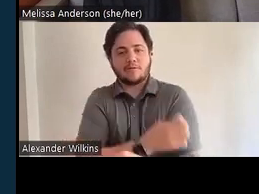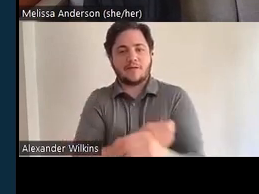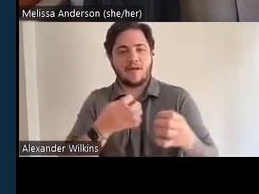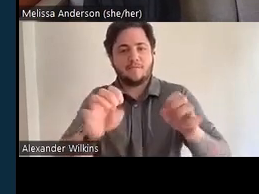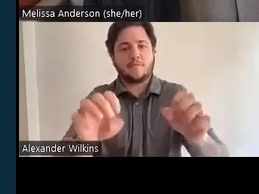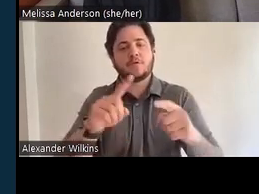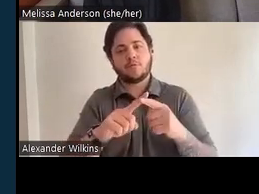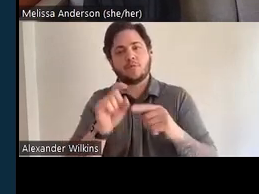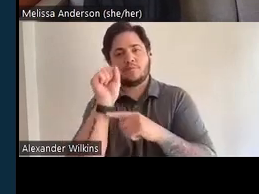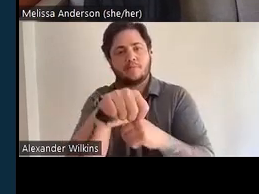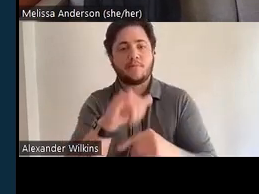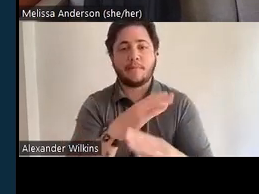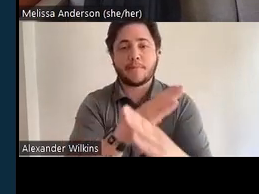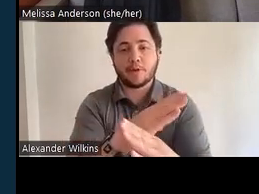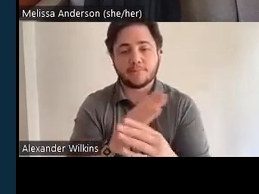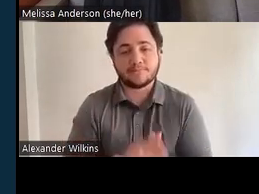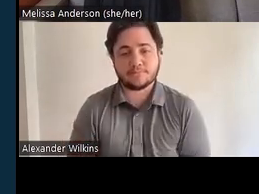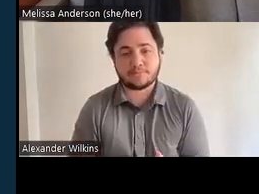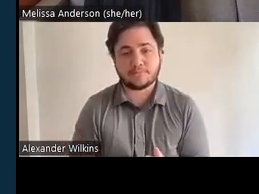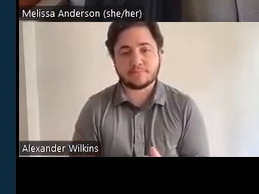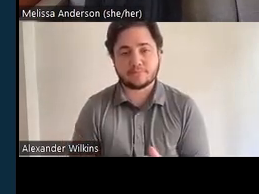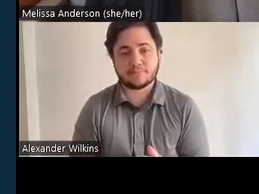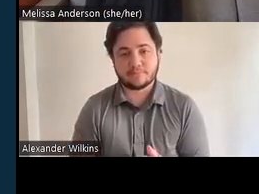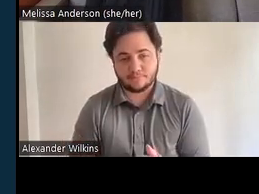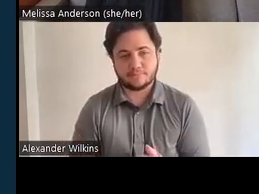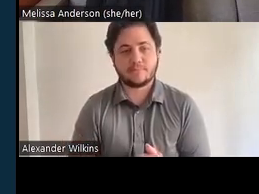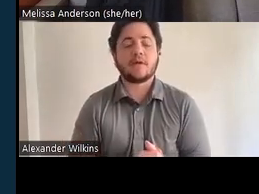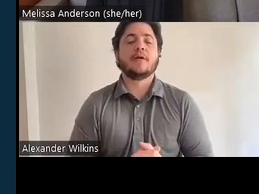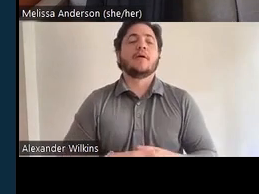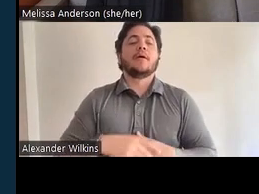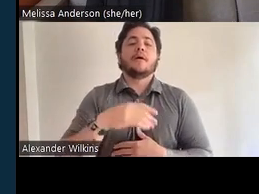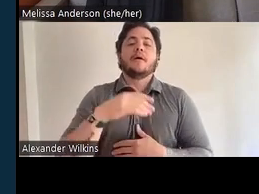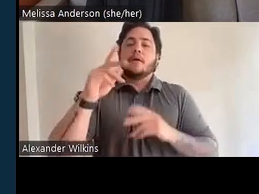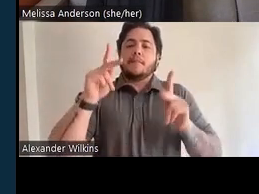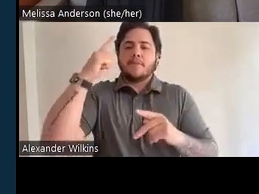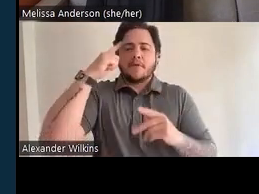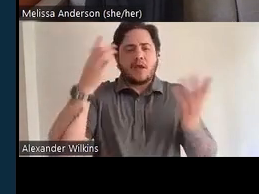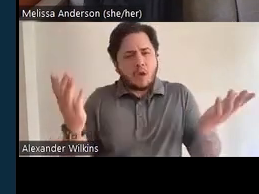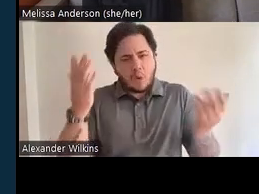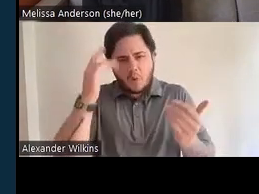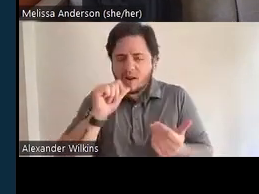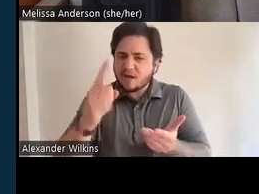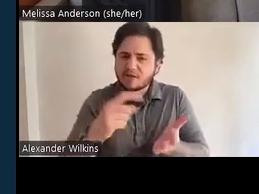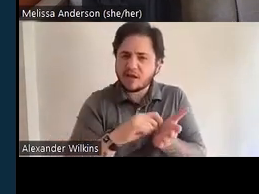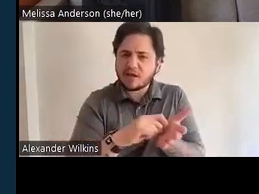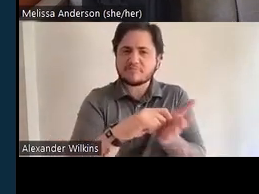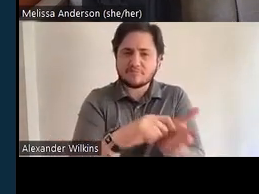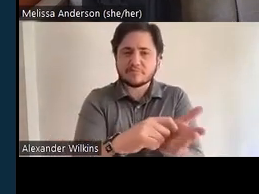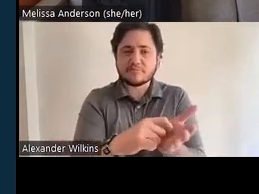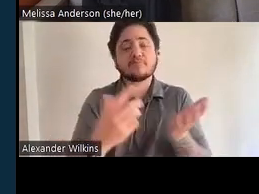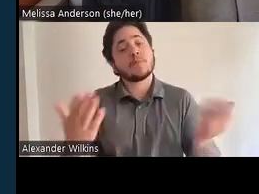end up giving up. It's not worth the energy and effort to overcome those barriers. People think,